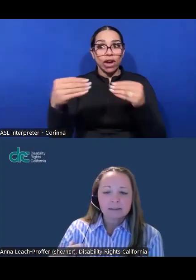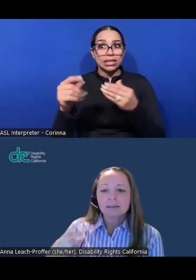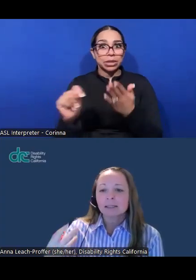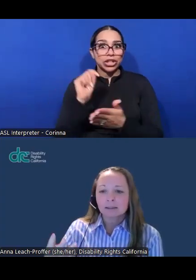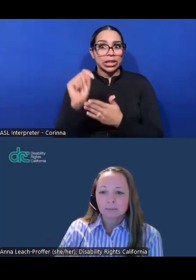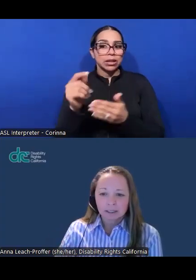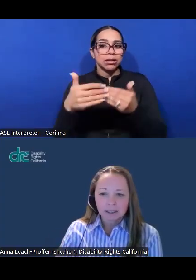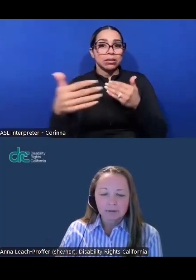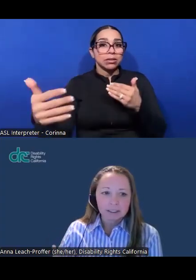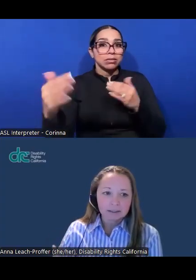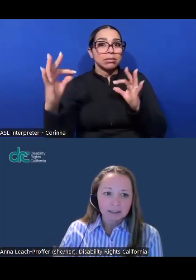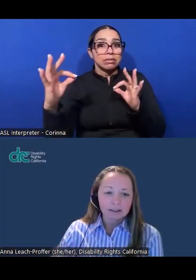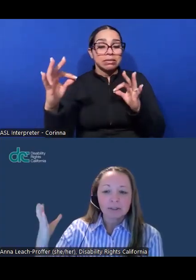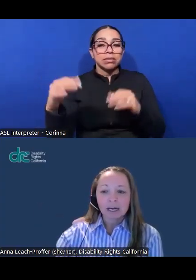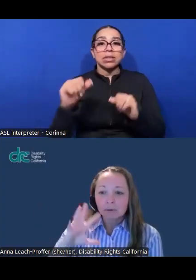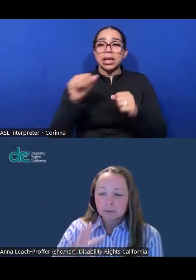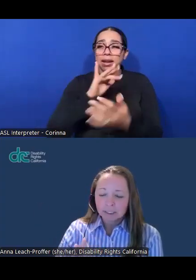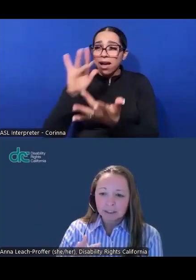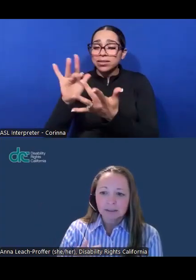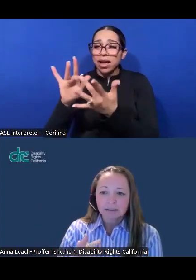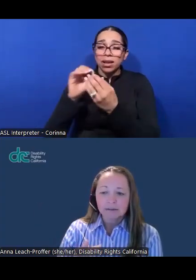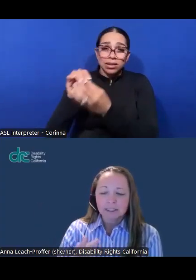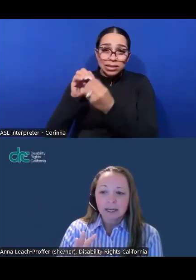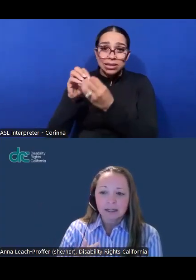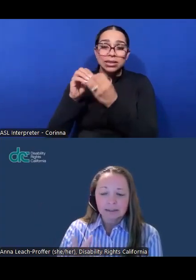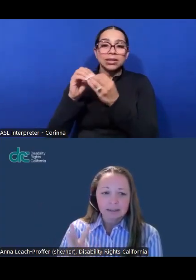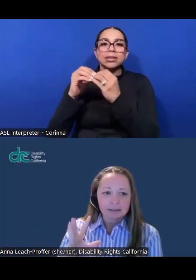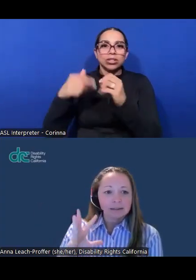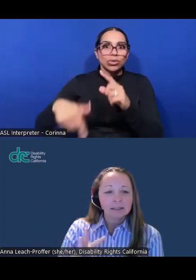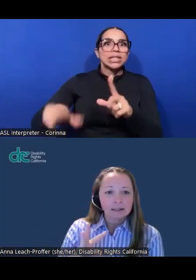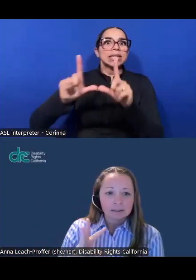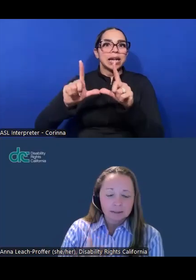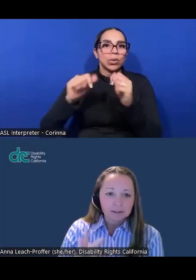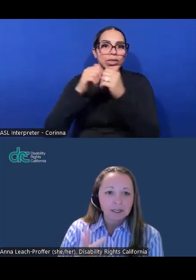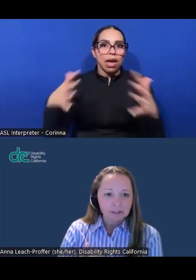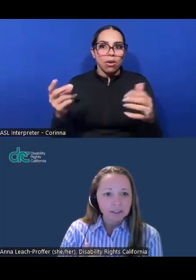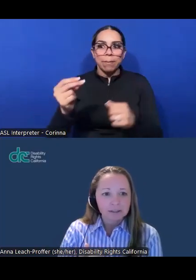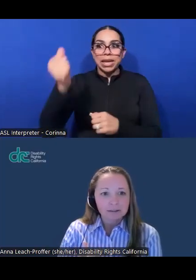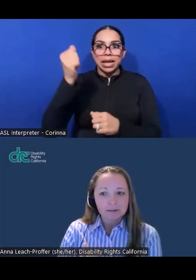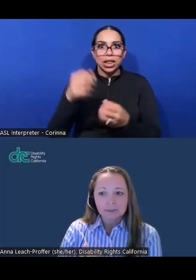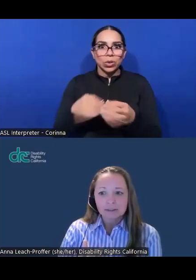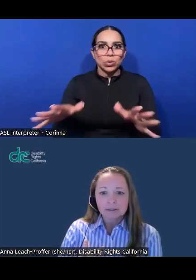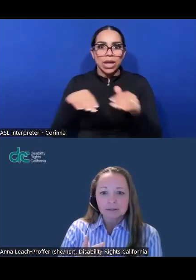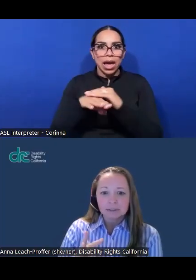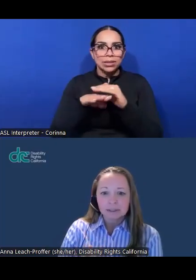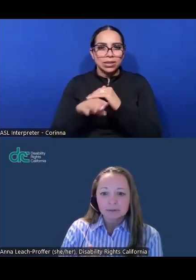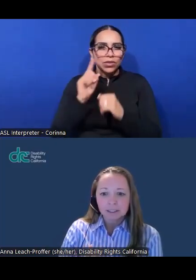to get their Medi-Cal reinstated without immediately losing access to the essential IHSS services they're receiving.